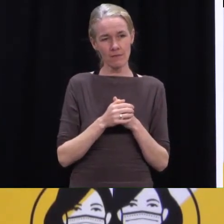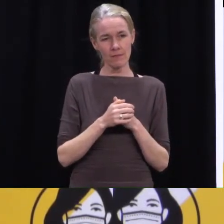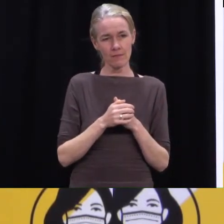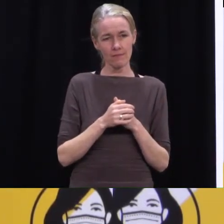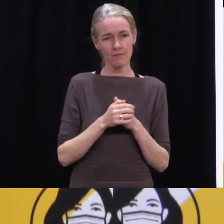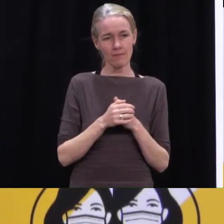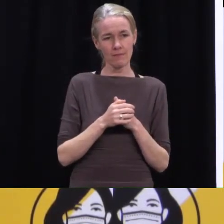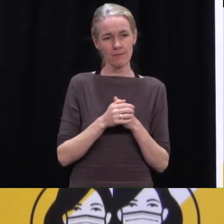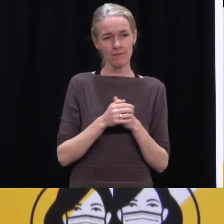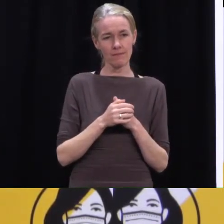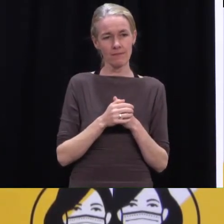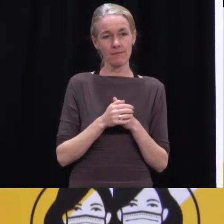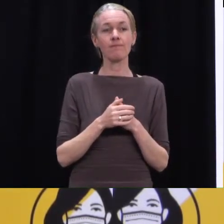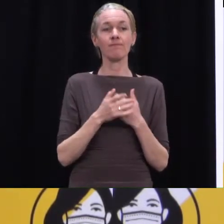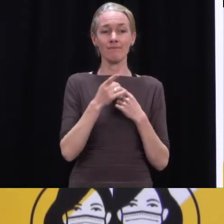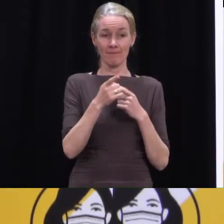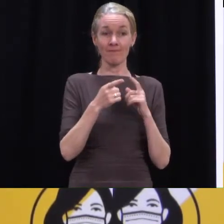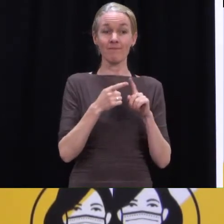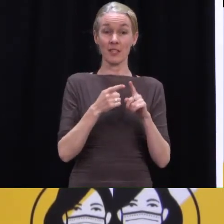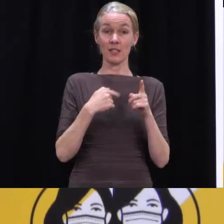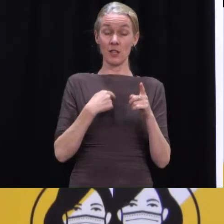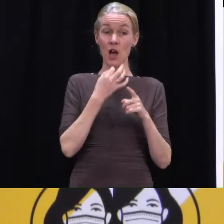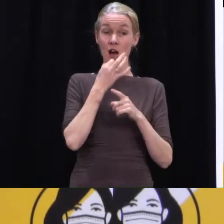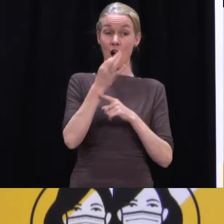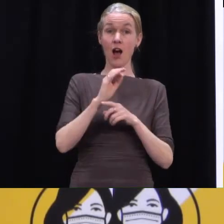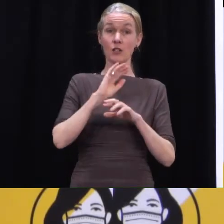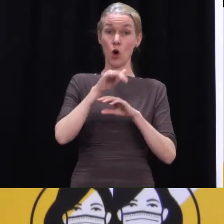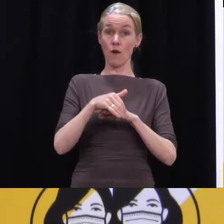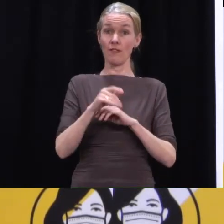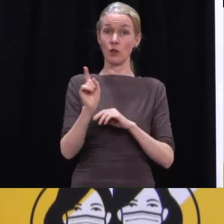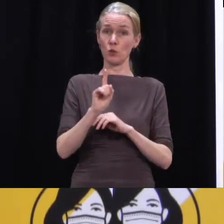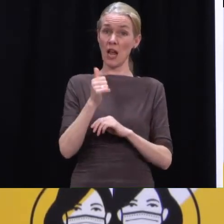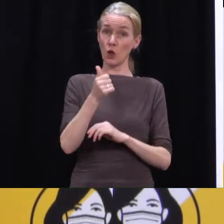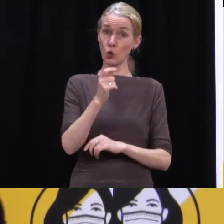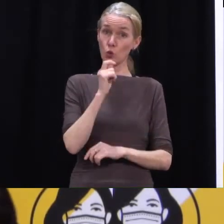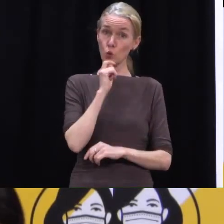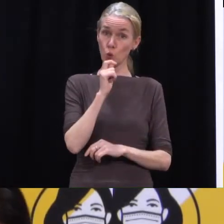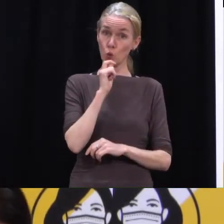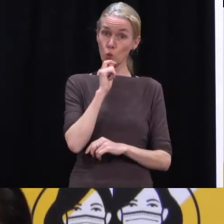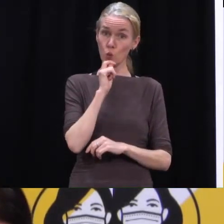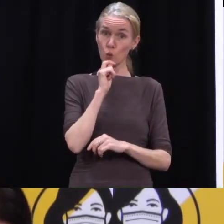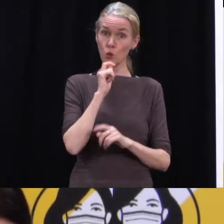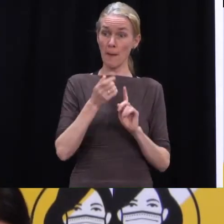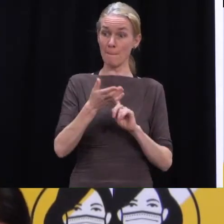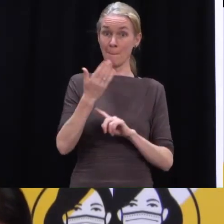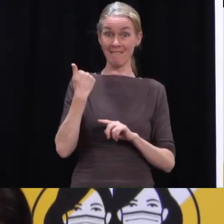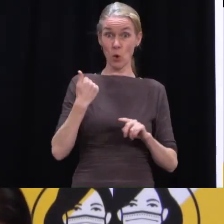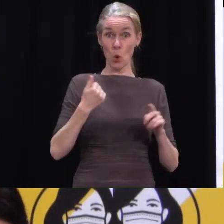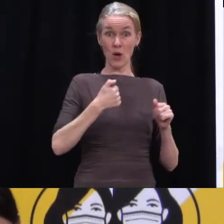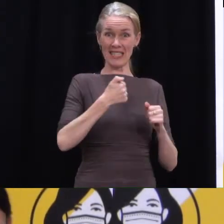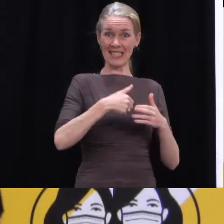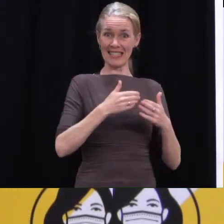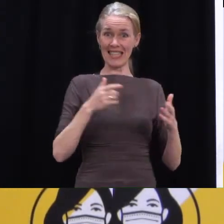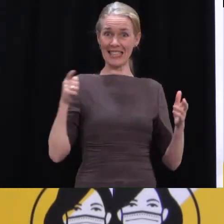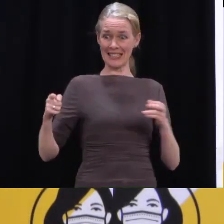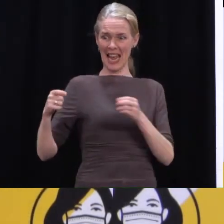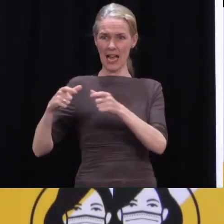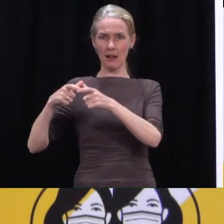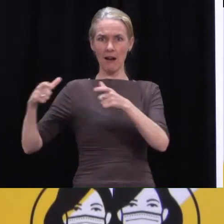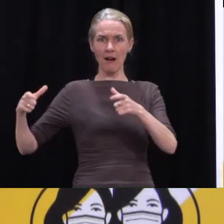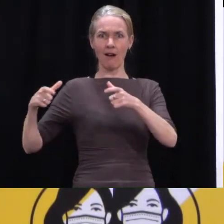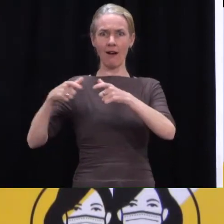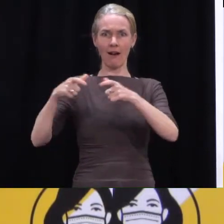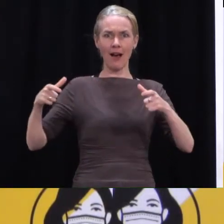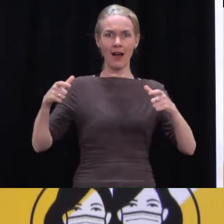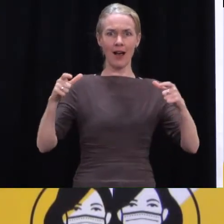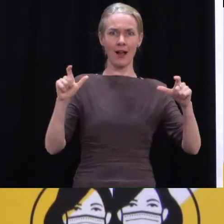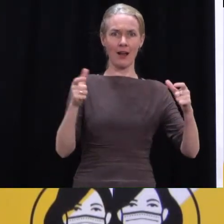don't rely on the public to